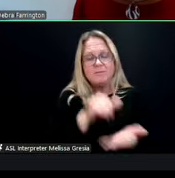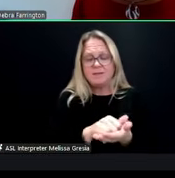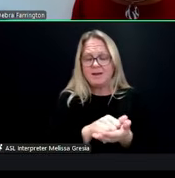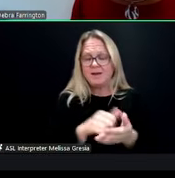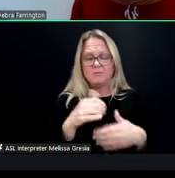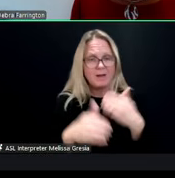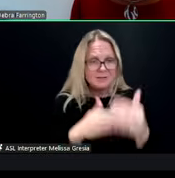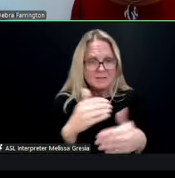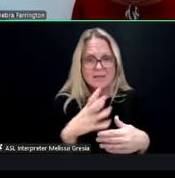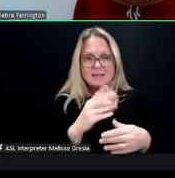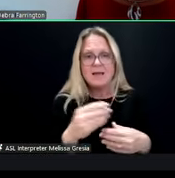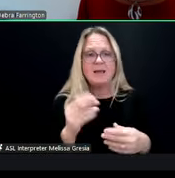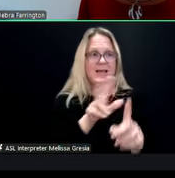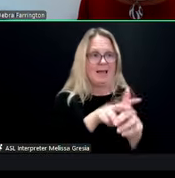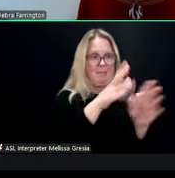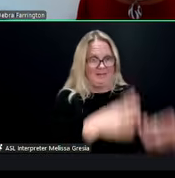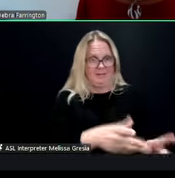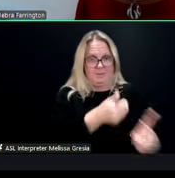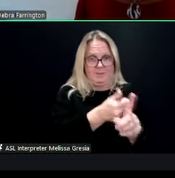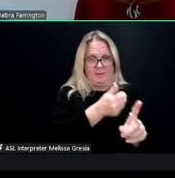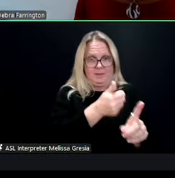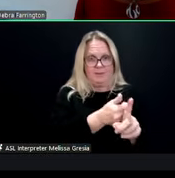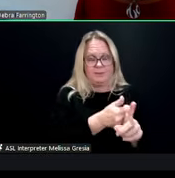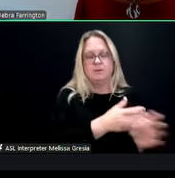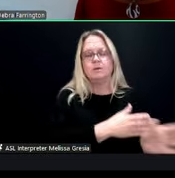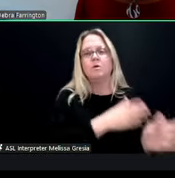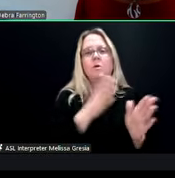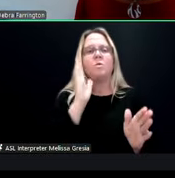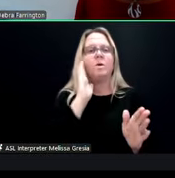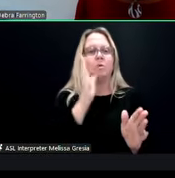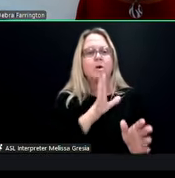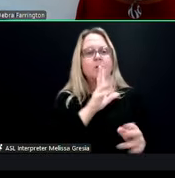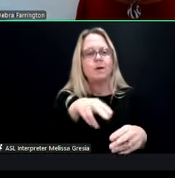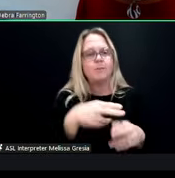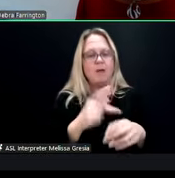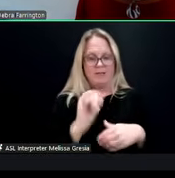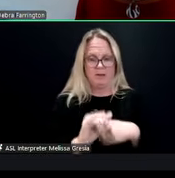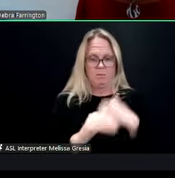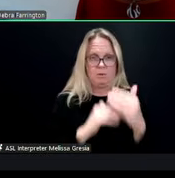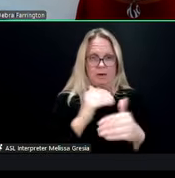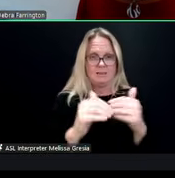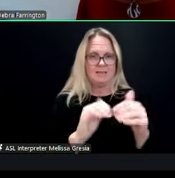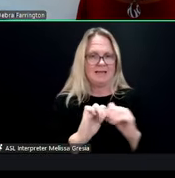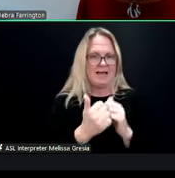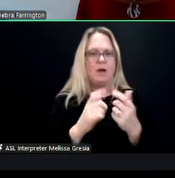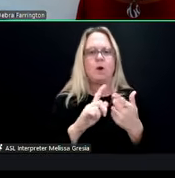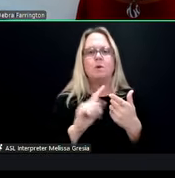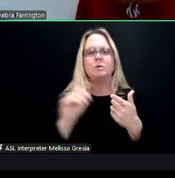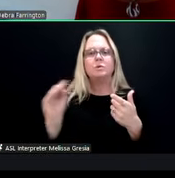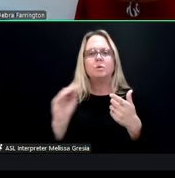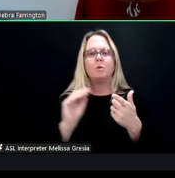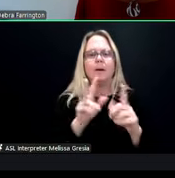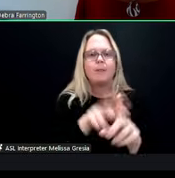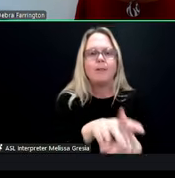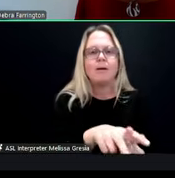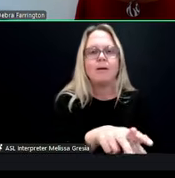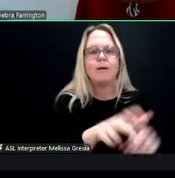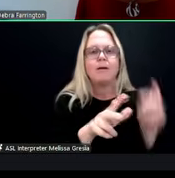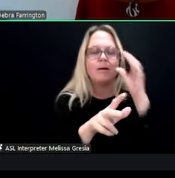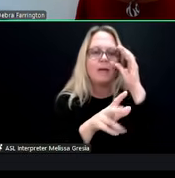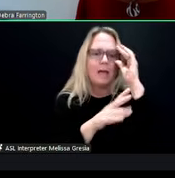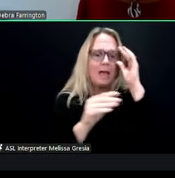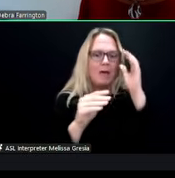the applicants. Um we will talk about the process for how to apply and how the uh responses will be